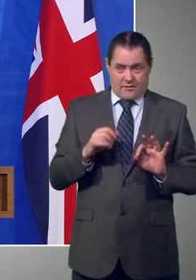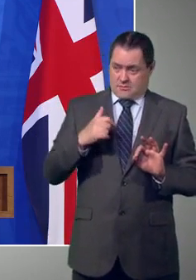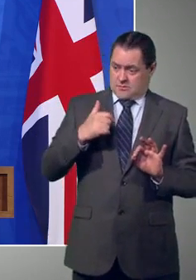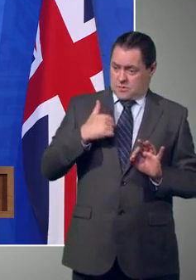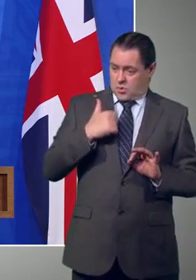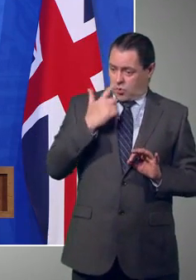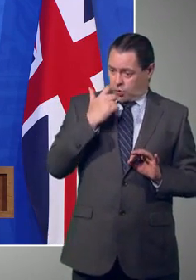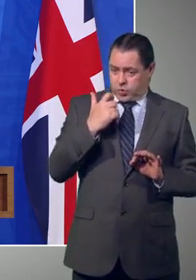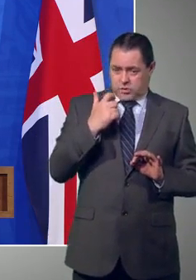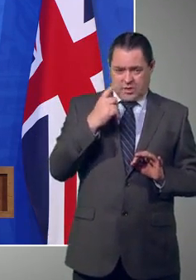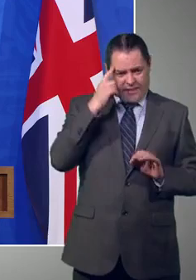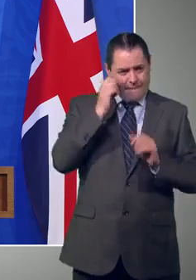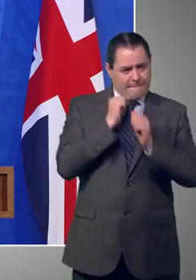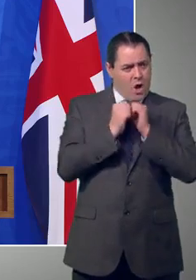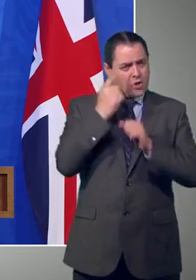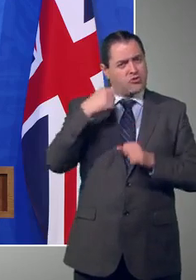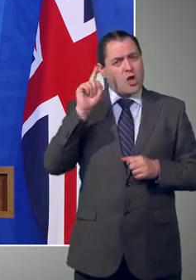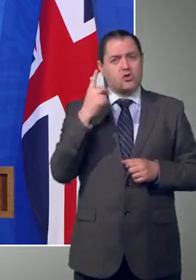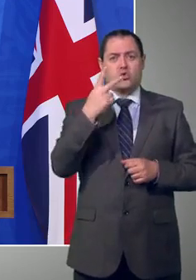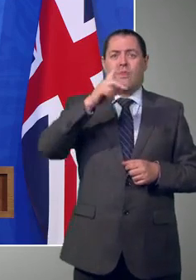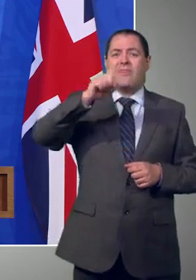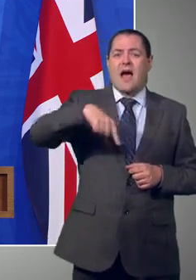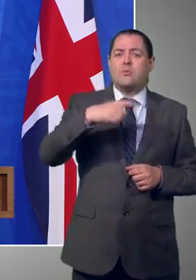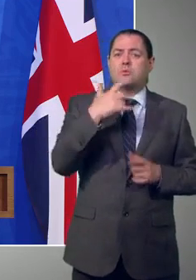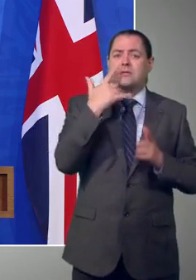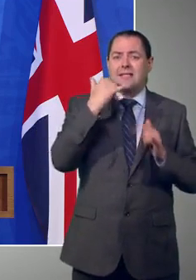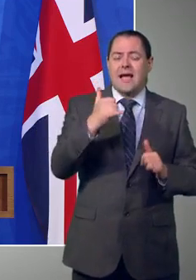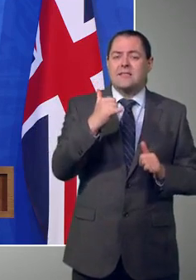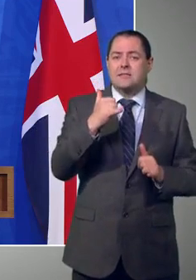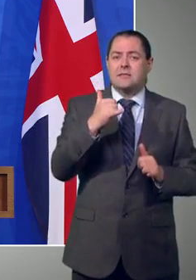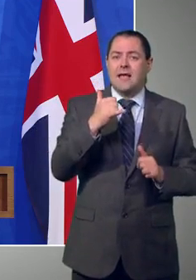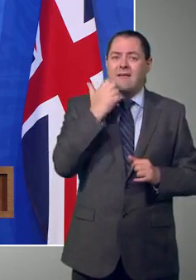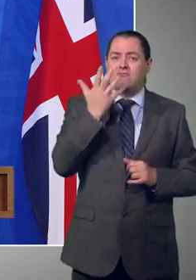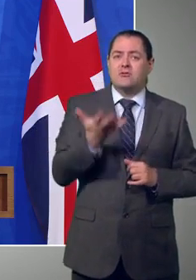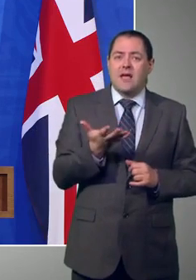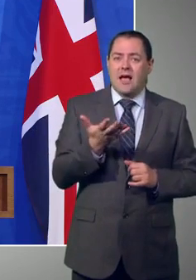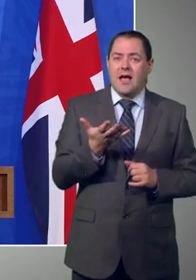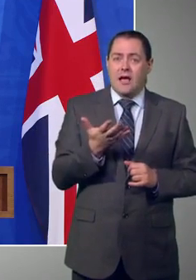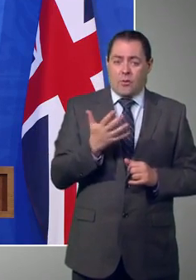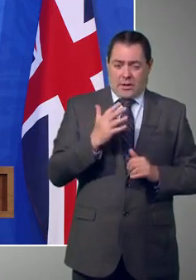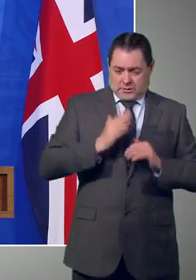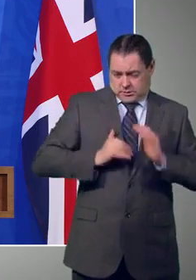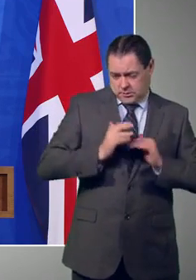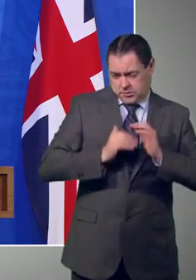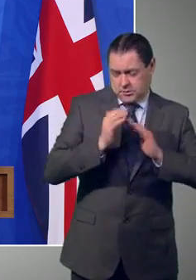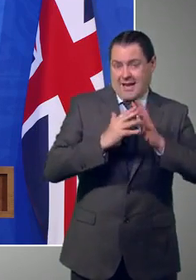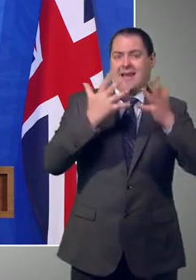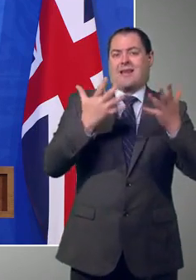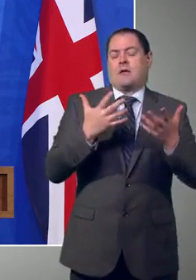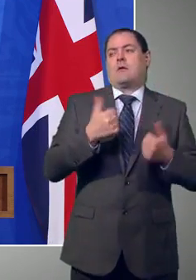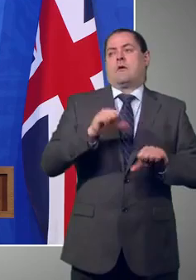March last year and and got to 100 thousand tests a day and we